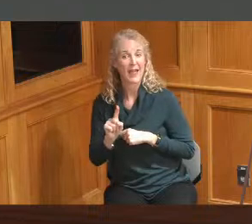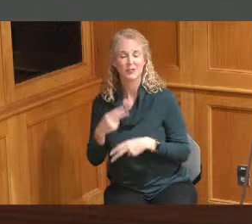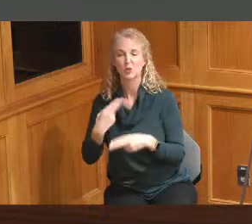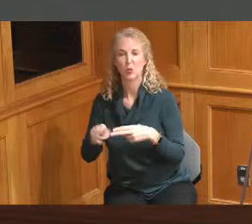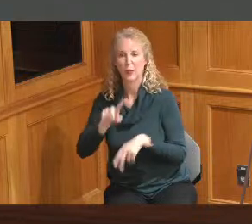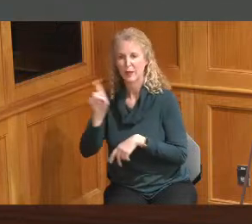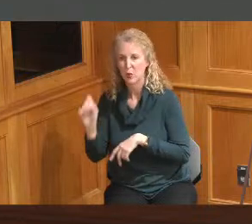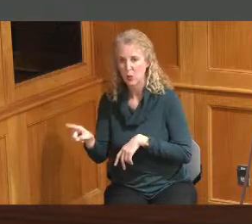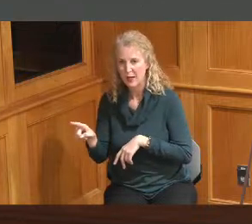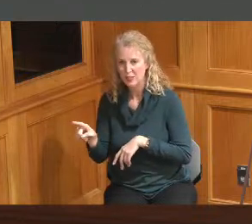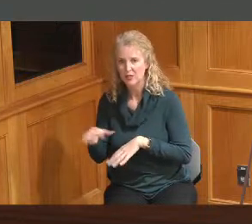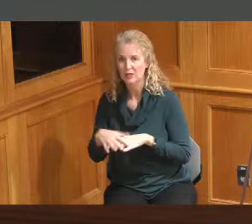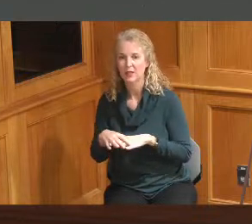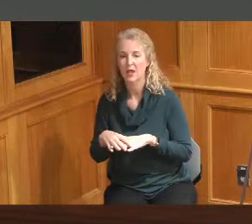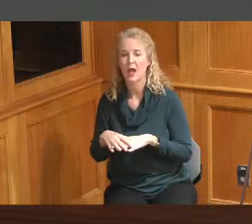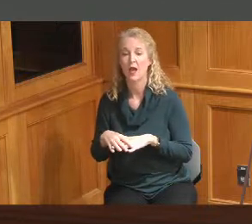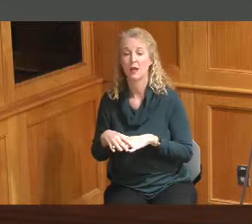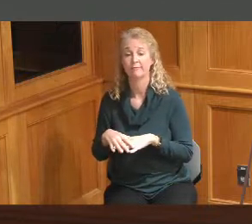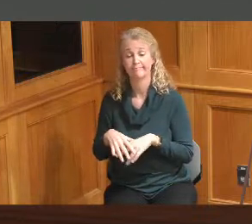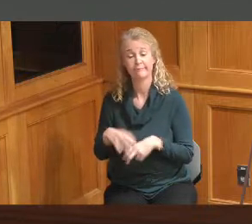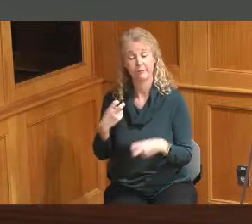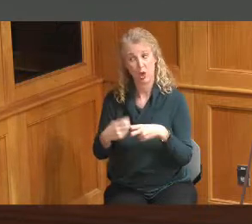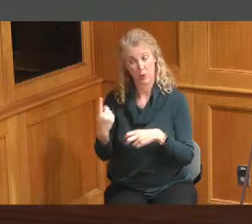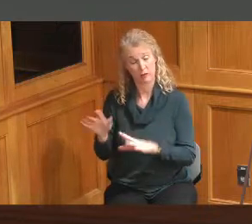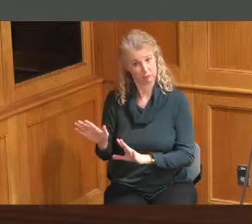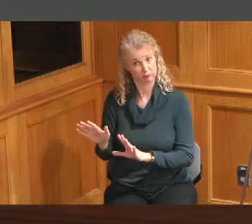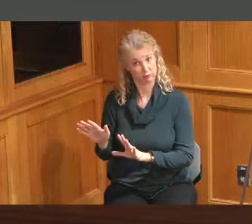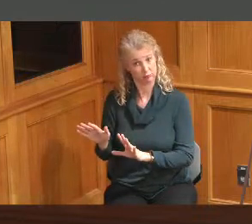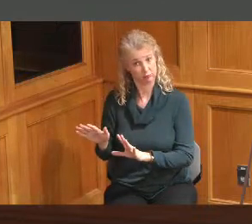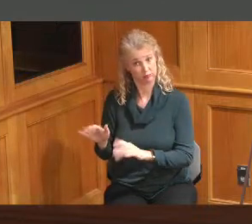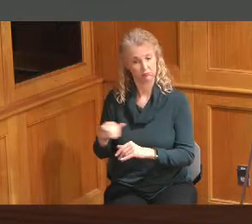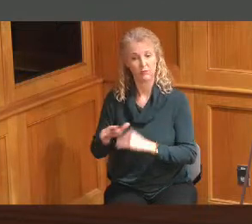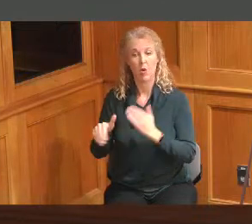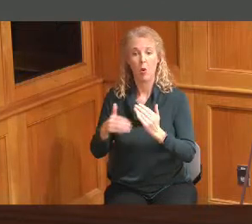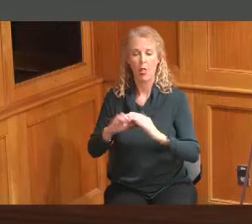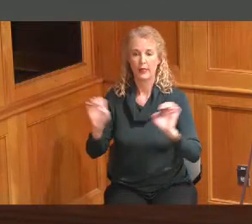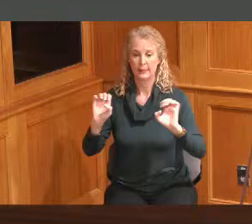before I let you off that easy as we're going through all the Emergency Operations planning and